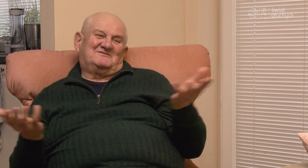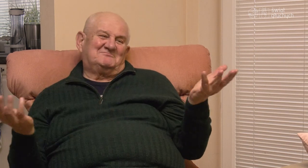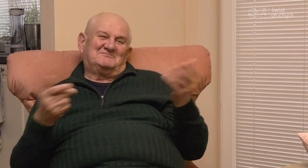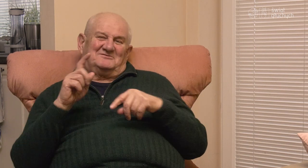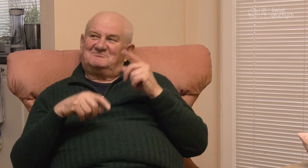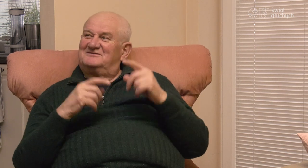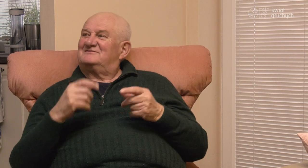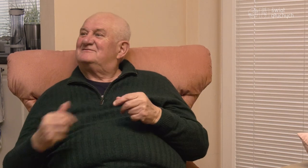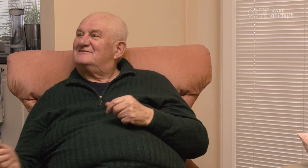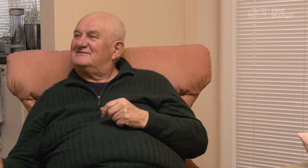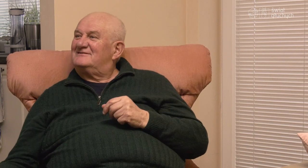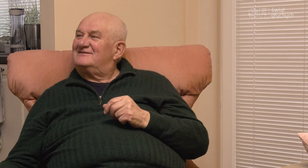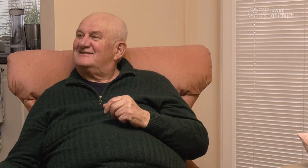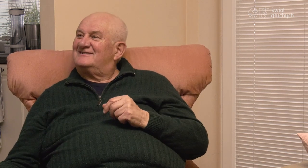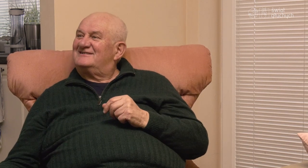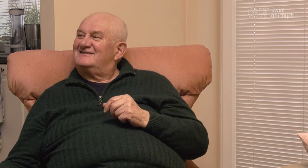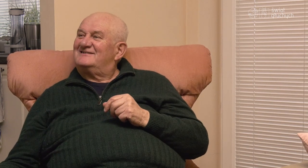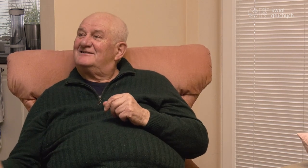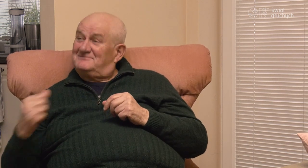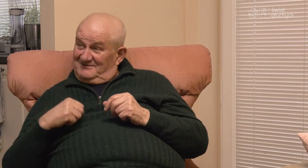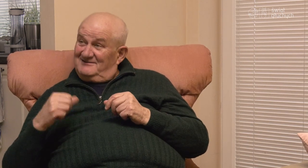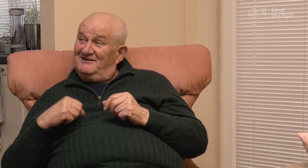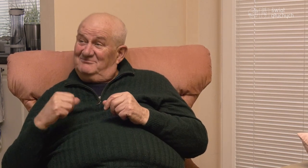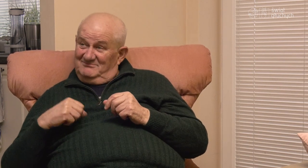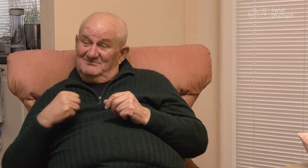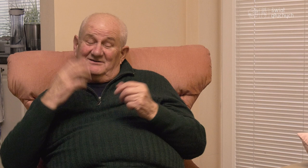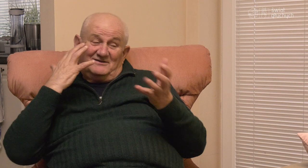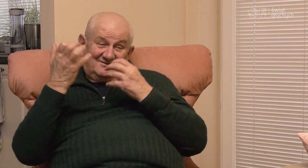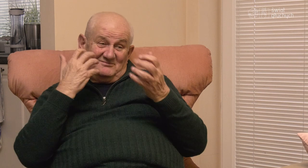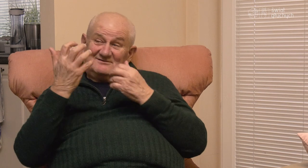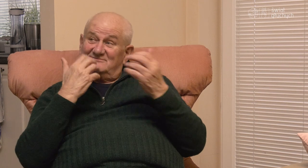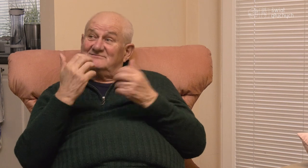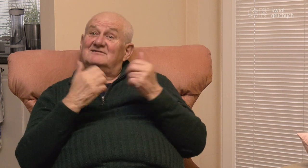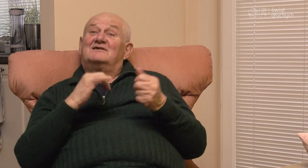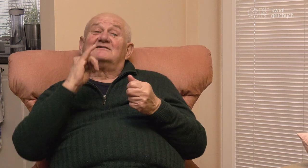[Tadeusz]: And I don't know, normally. I mean, I was waiting for news.